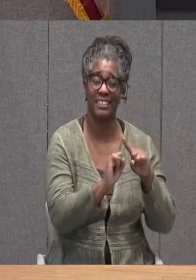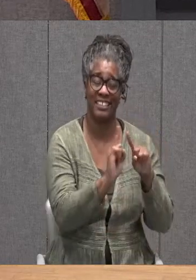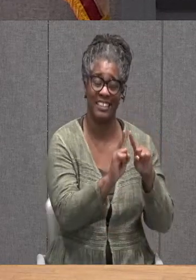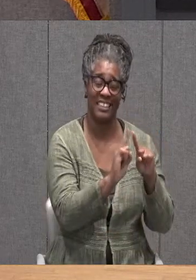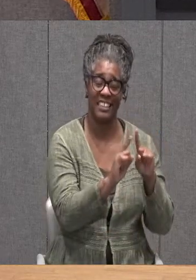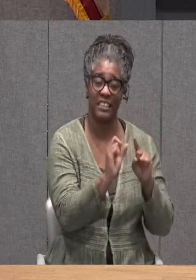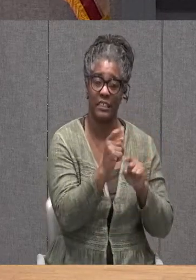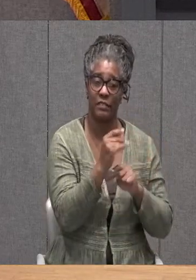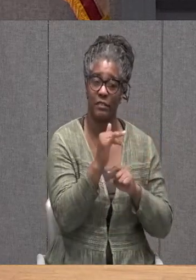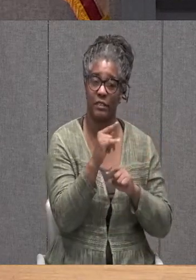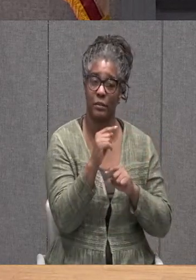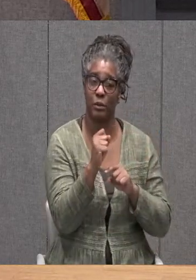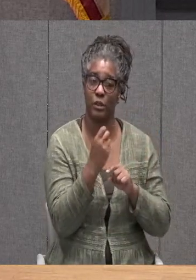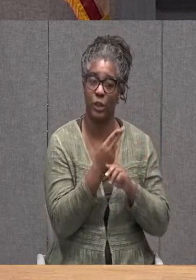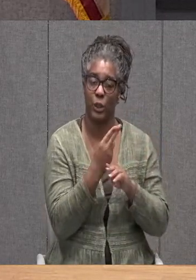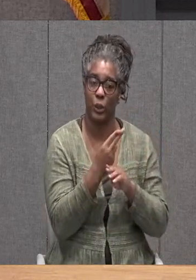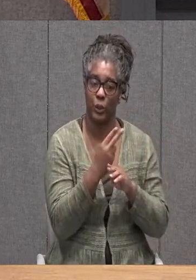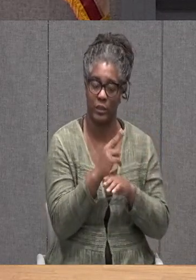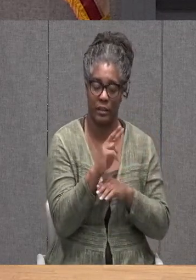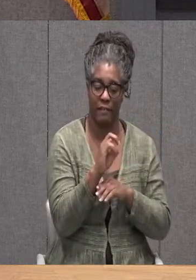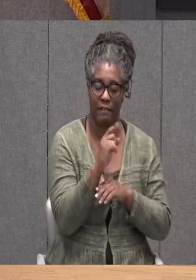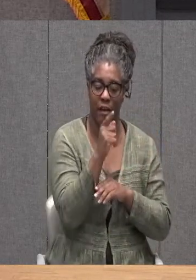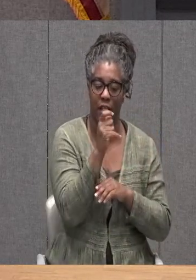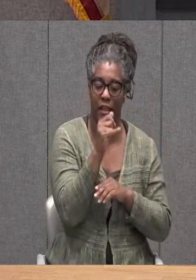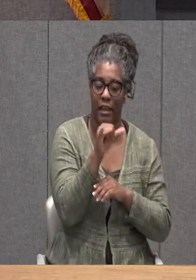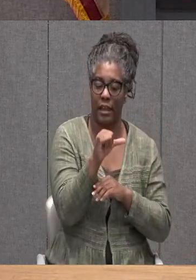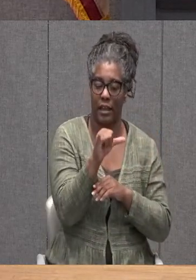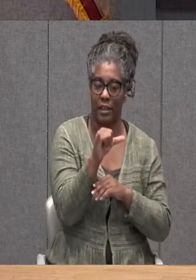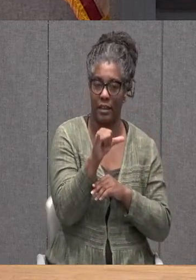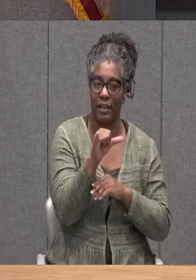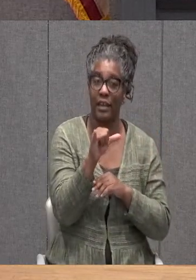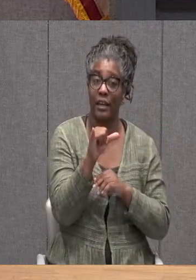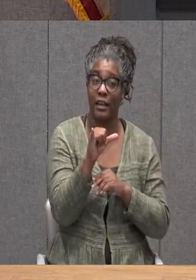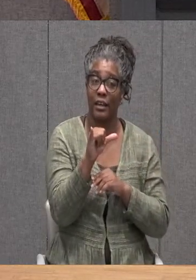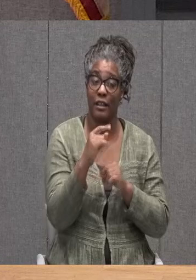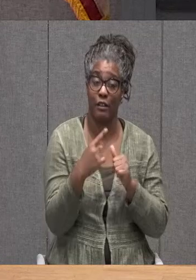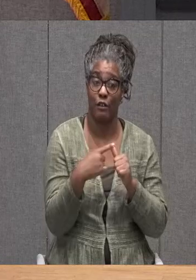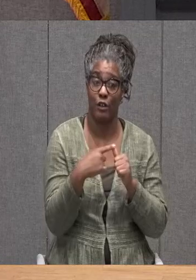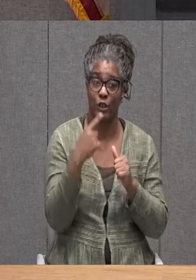The most obvious one is volleyball, because that's the one that you'll see on TV,